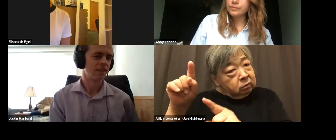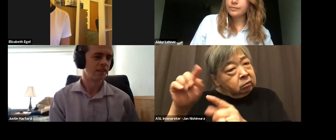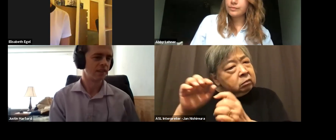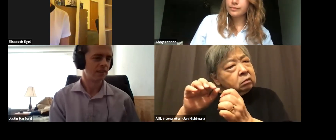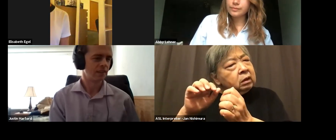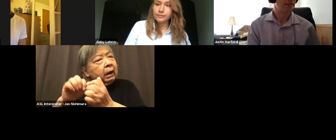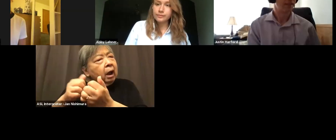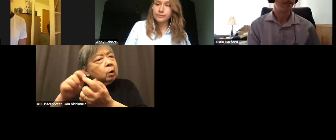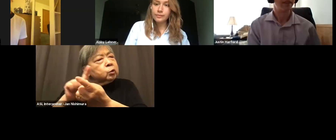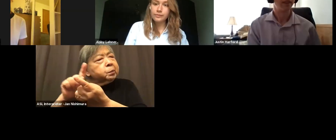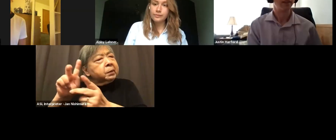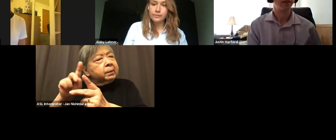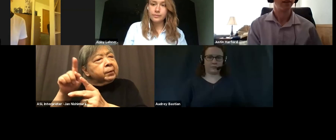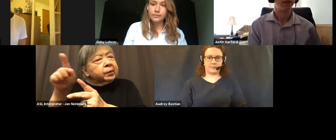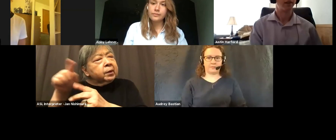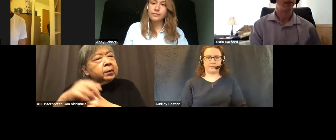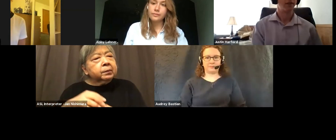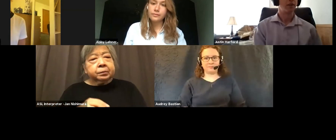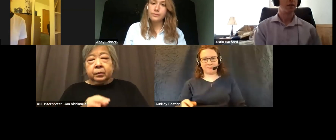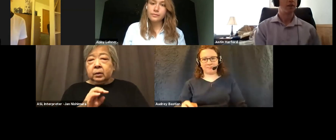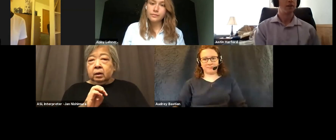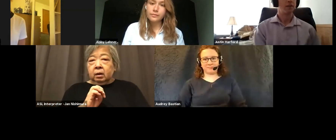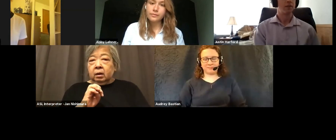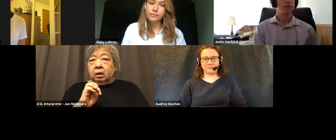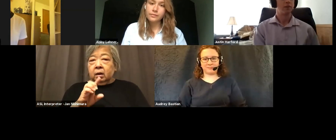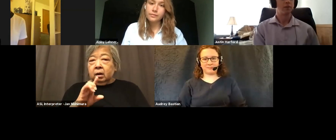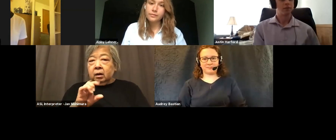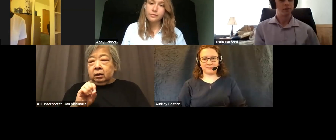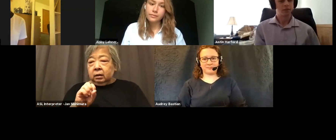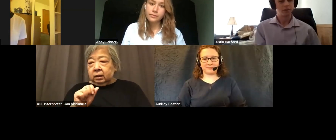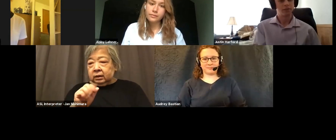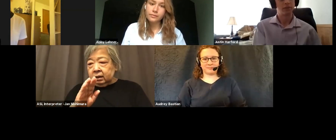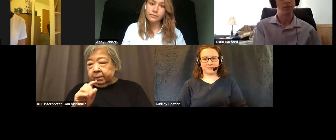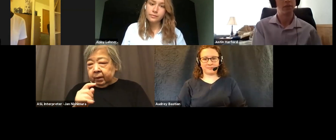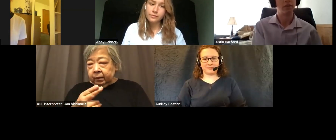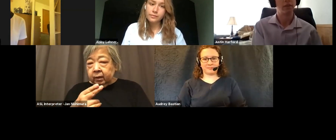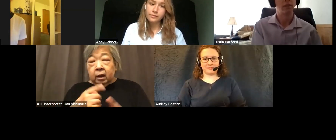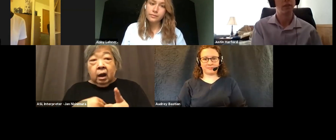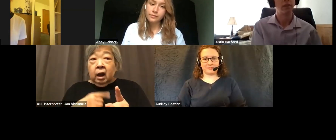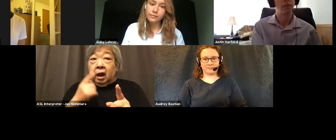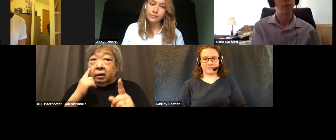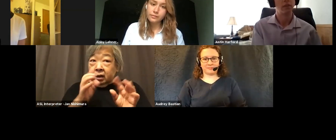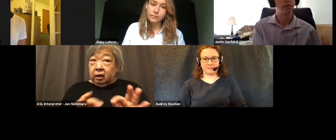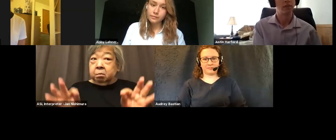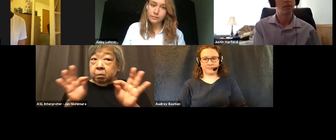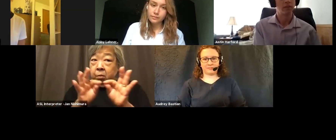So I think a key thing that anyone with a disability in Estonia should be prepared